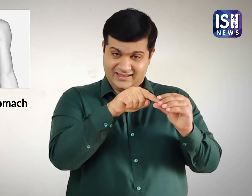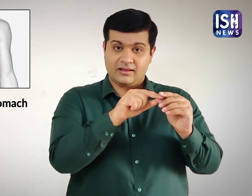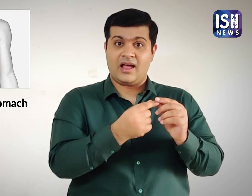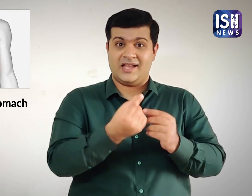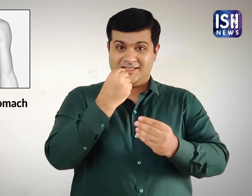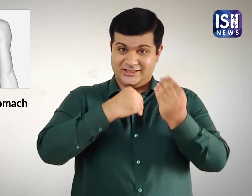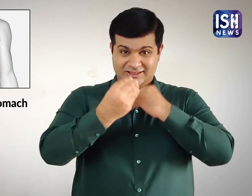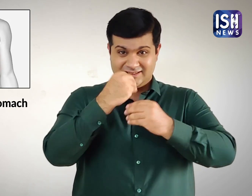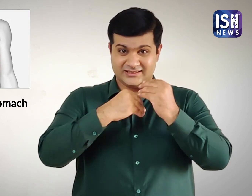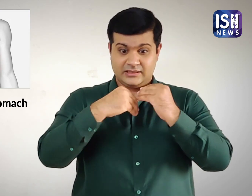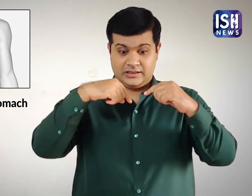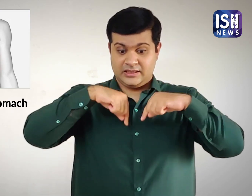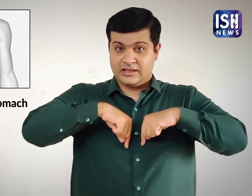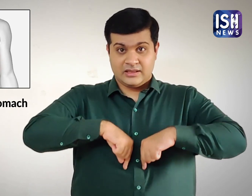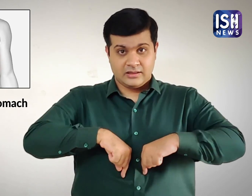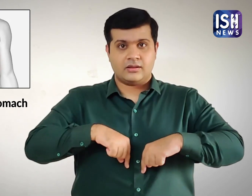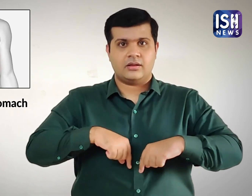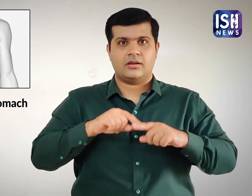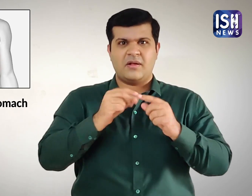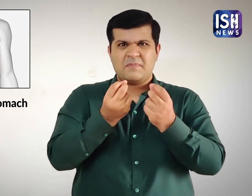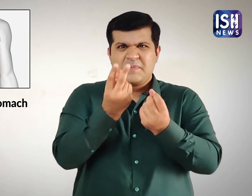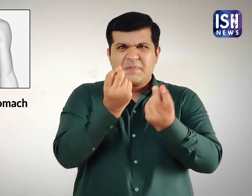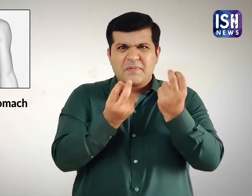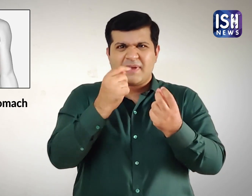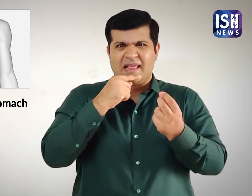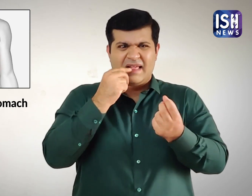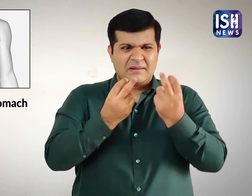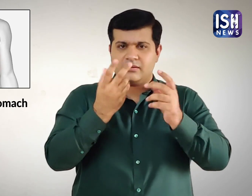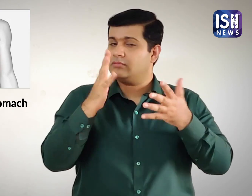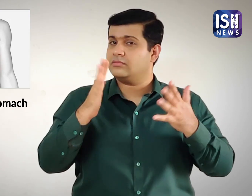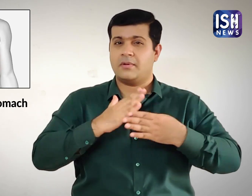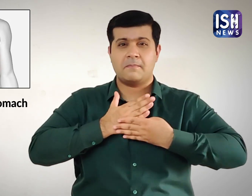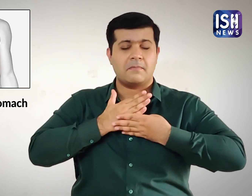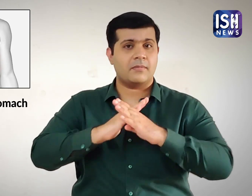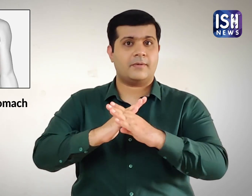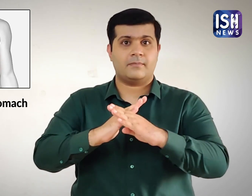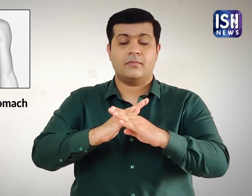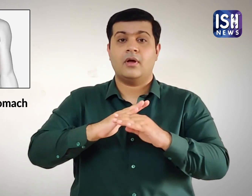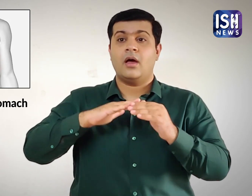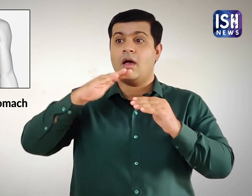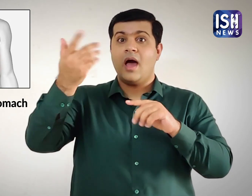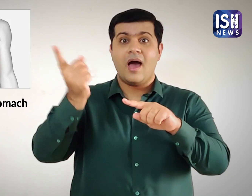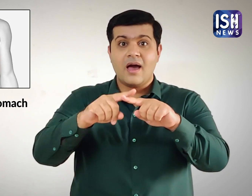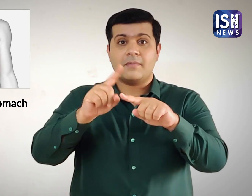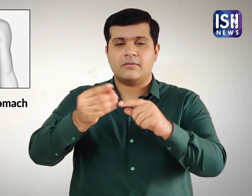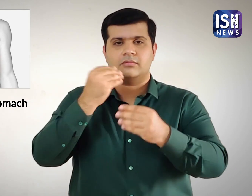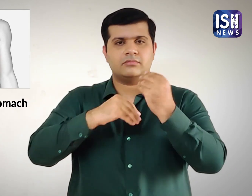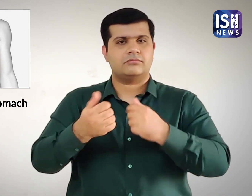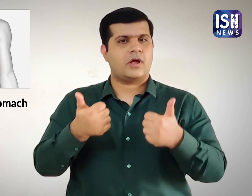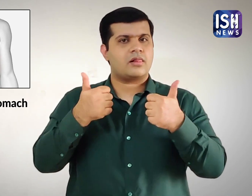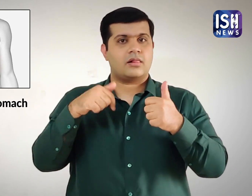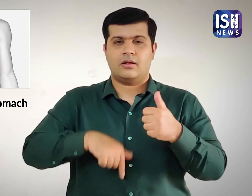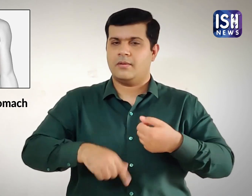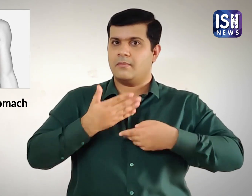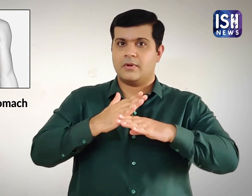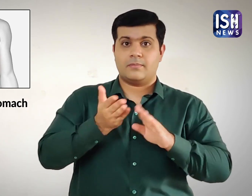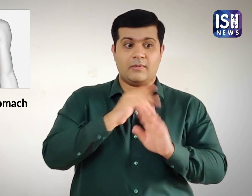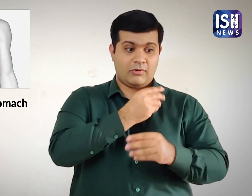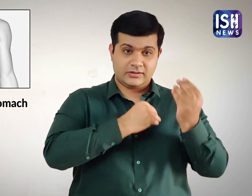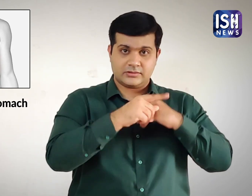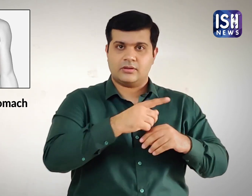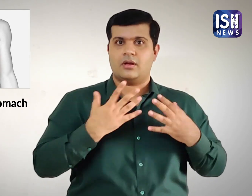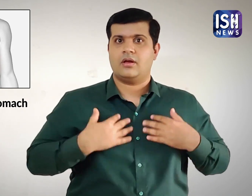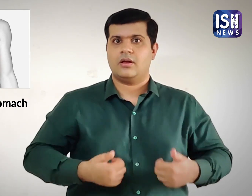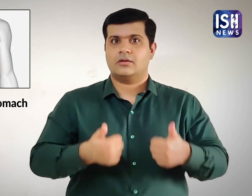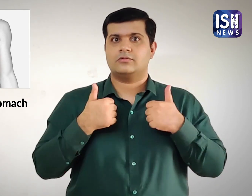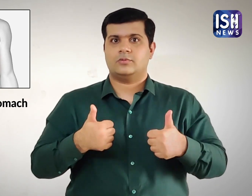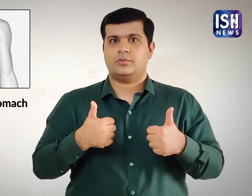which may protect the stomach from developing ulcers in the first place.